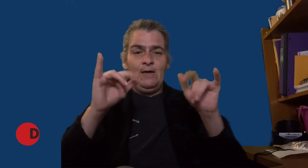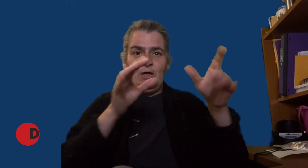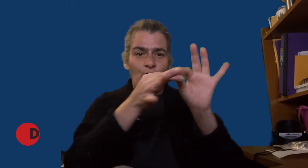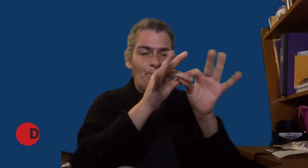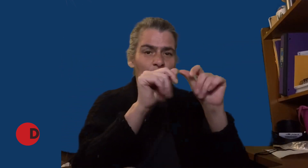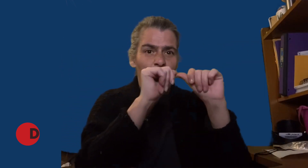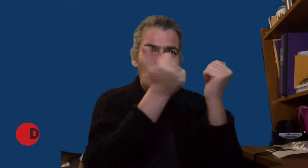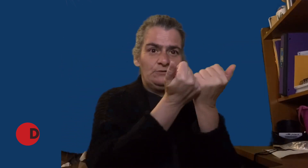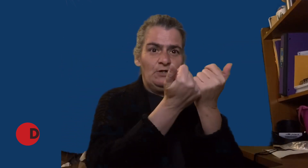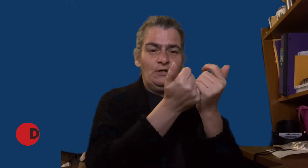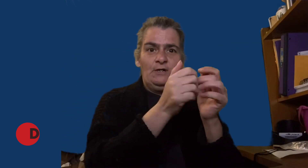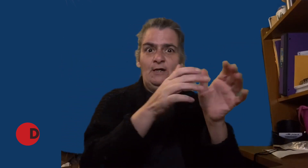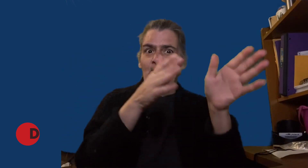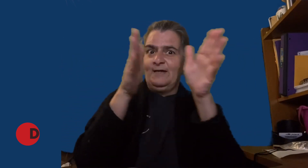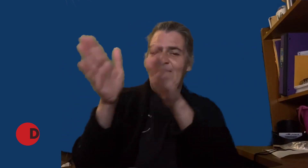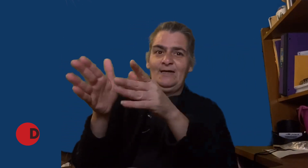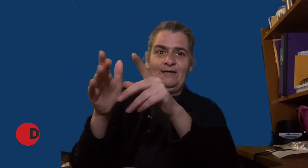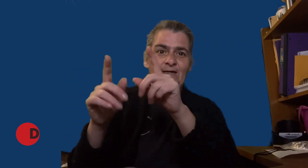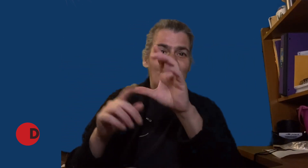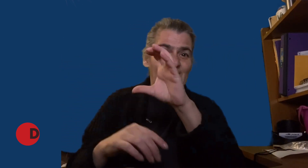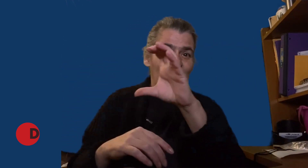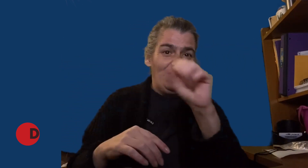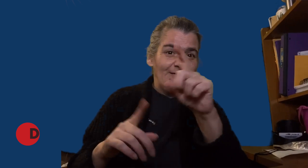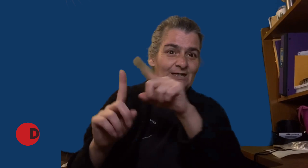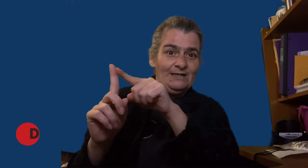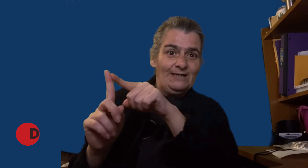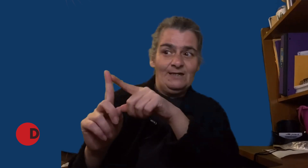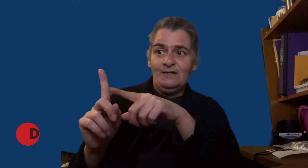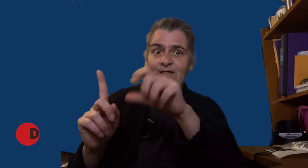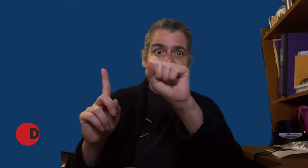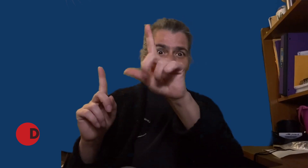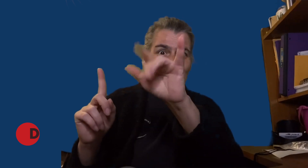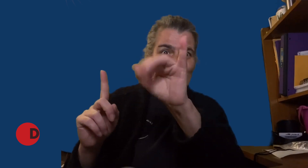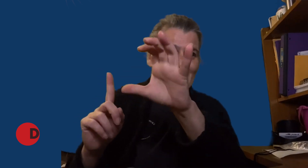Interpreters are not only for the Deaf community but